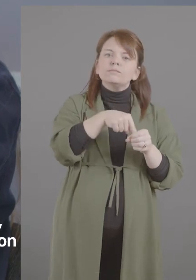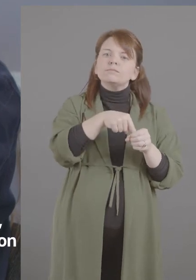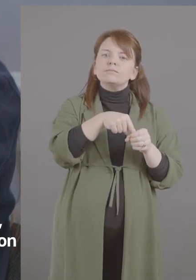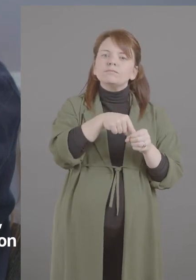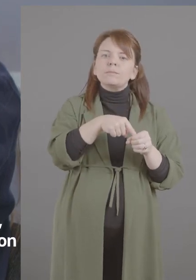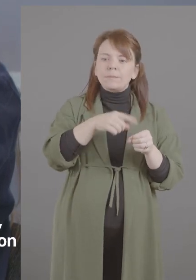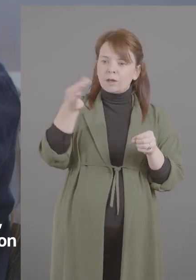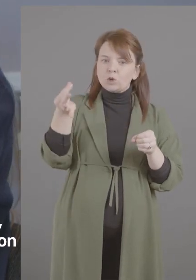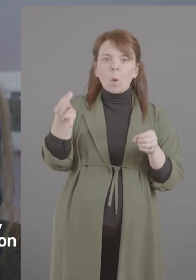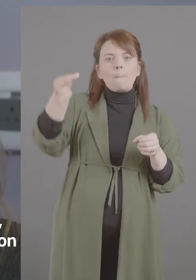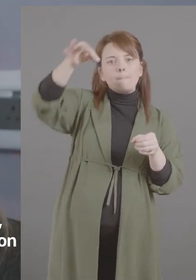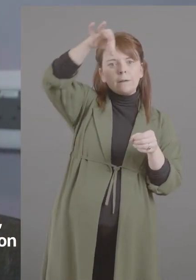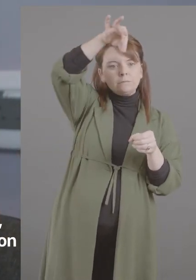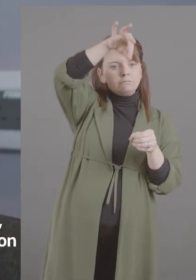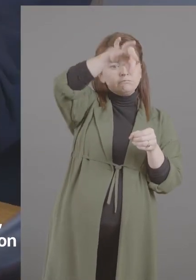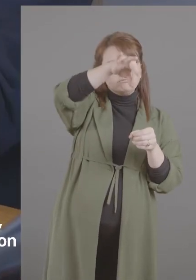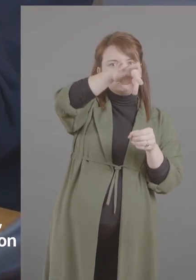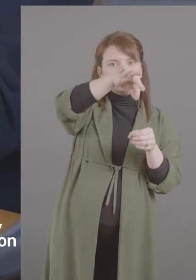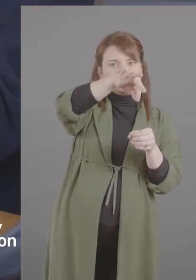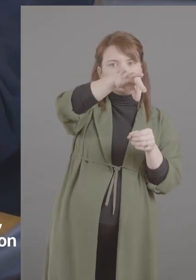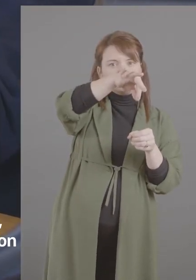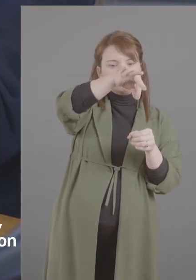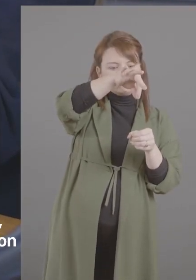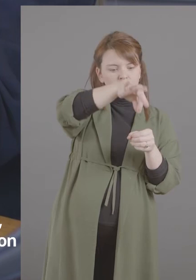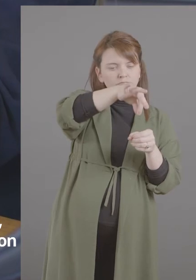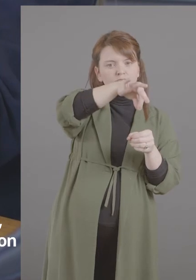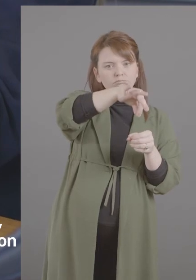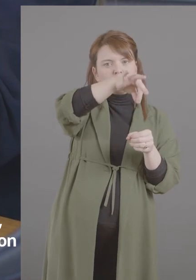Pick up the extraction tube into which you have poured the fluid from the sachet earlier.